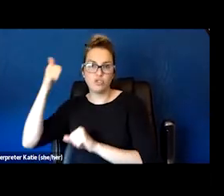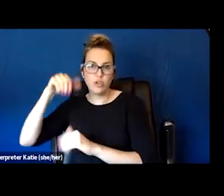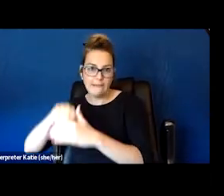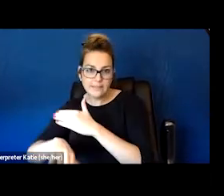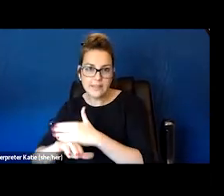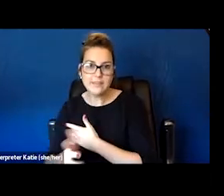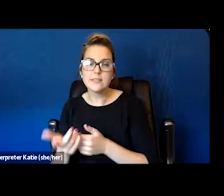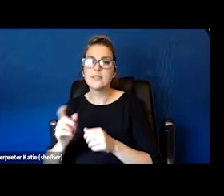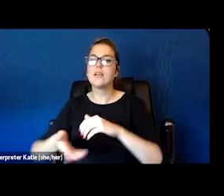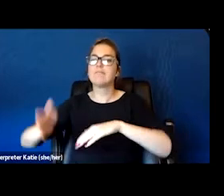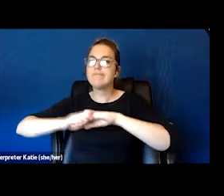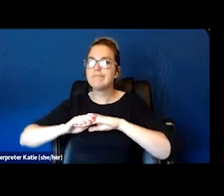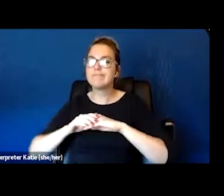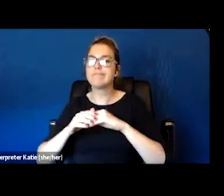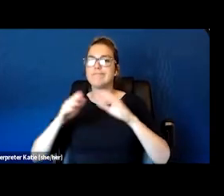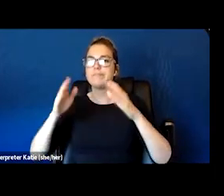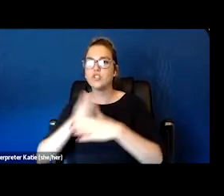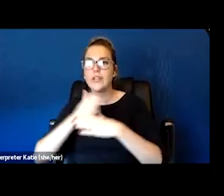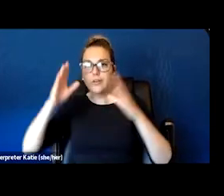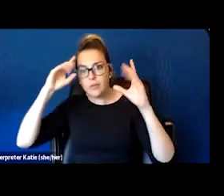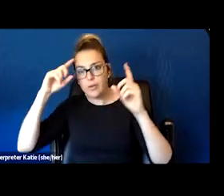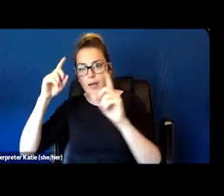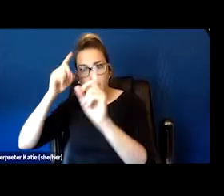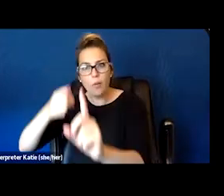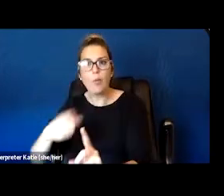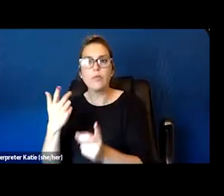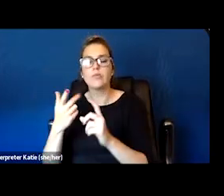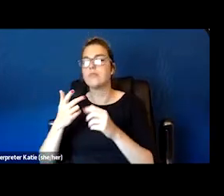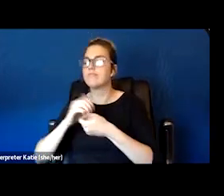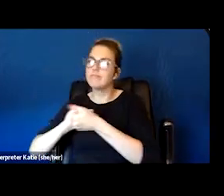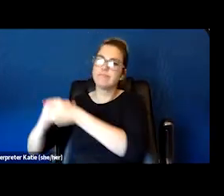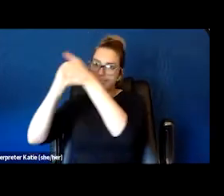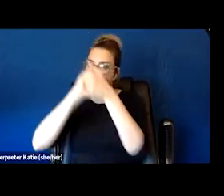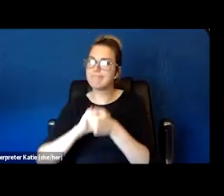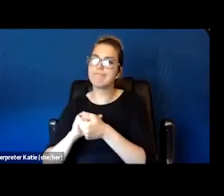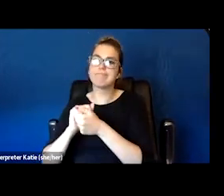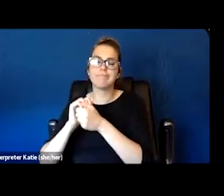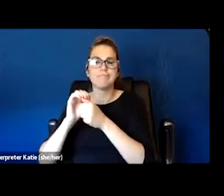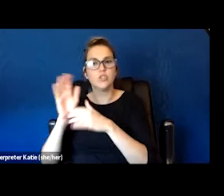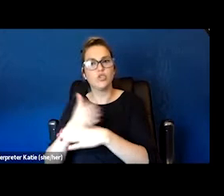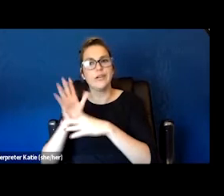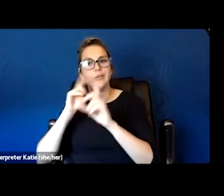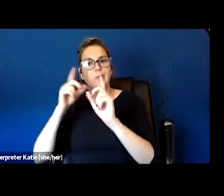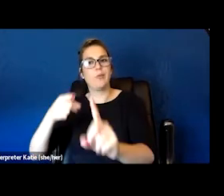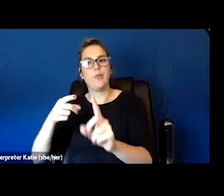There is a more increased focus on collectively shared goals across the coalition of folks working to support folks